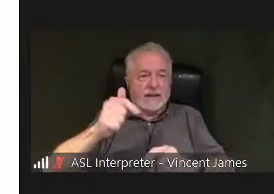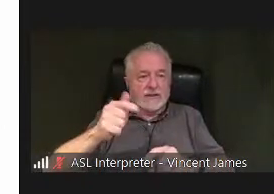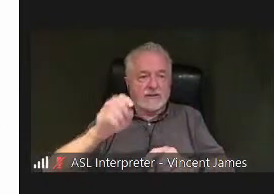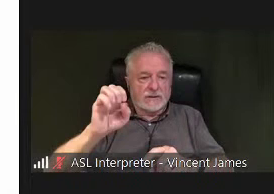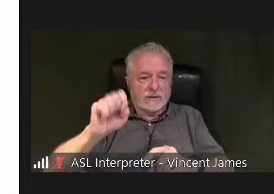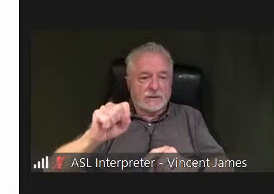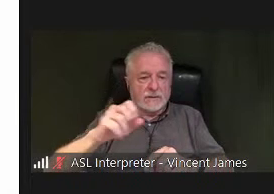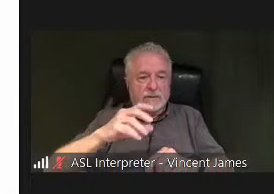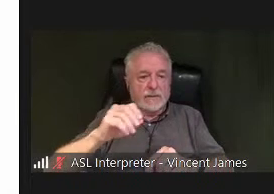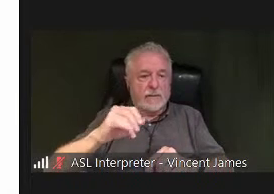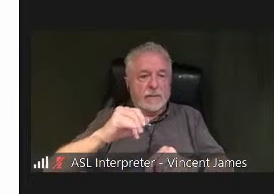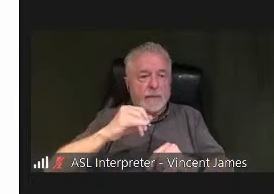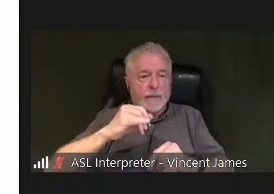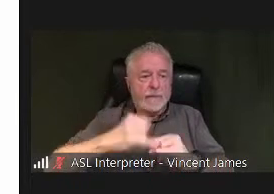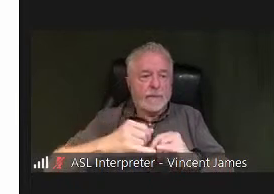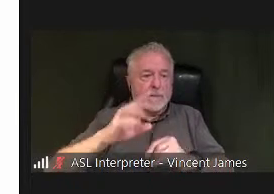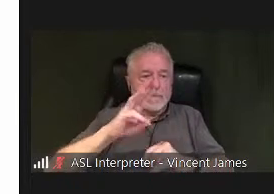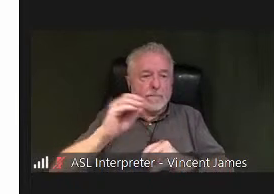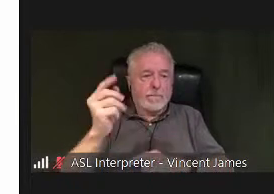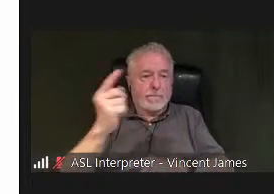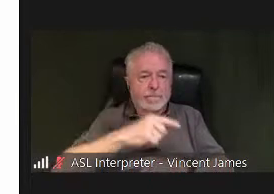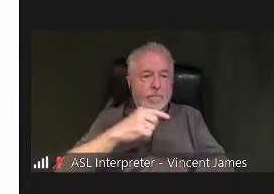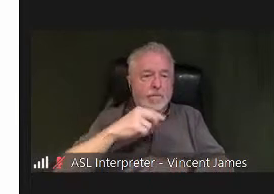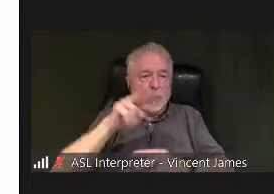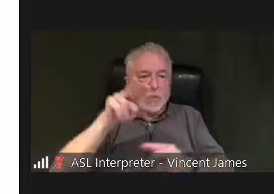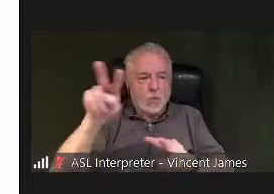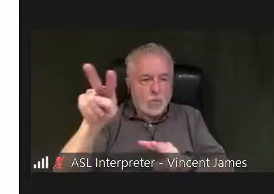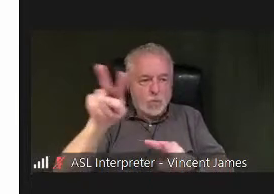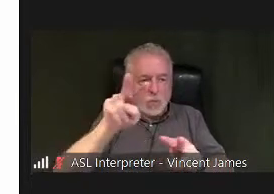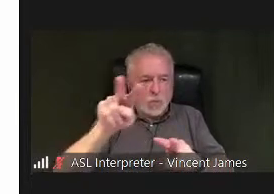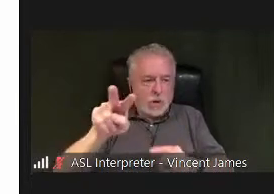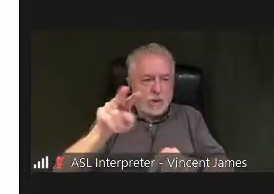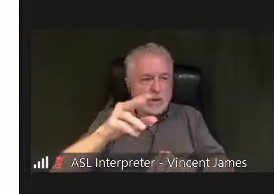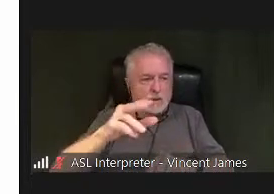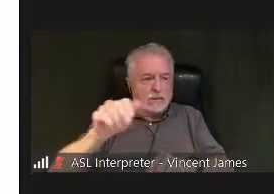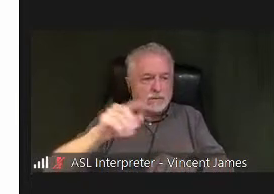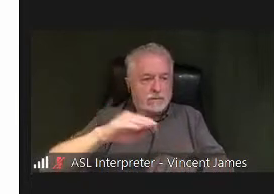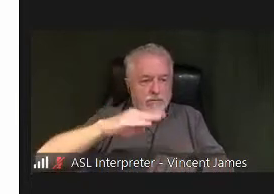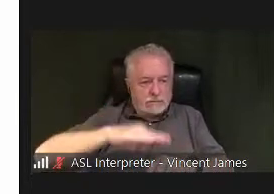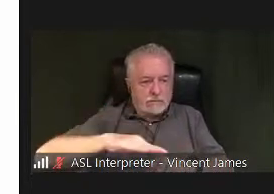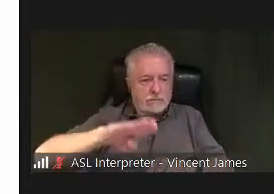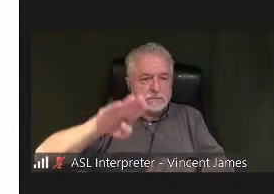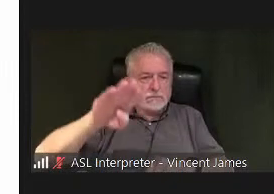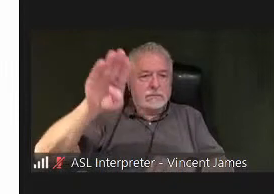and the last 60 days, we have been watching a rise in number of cases and